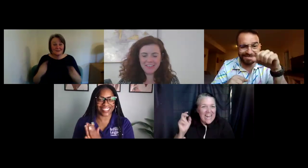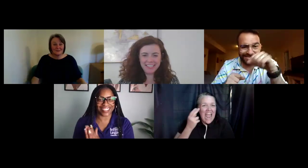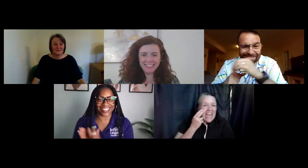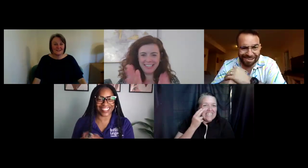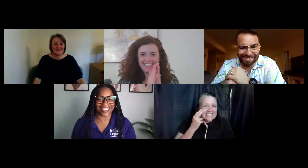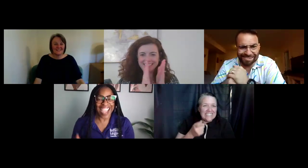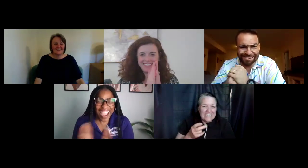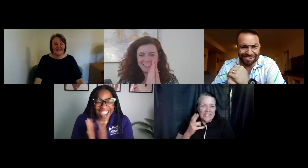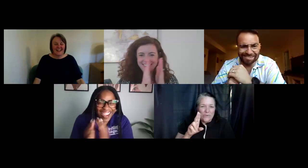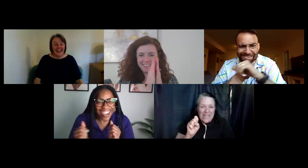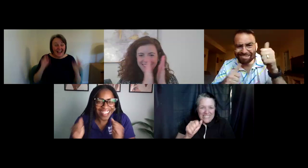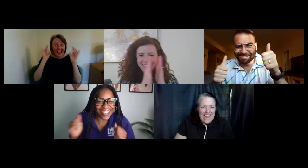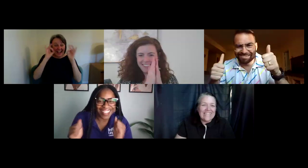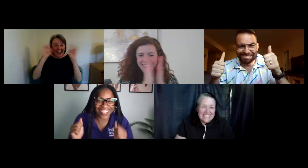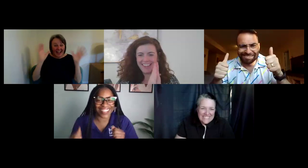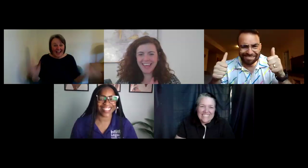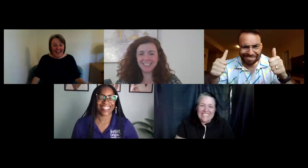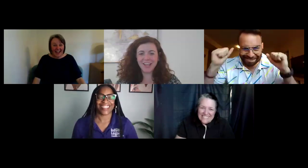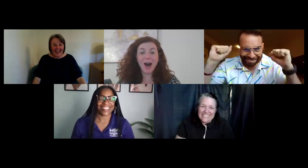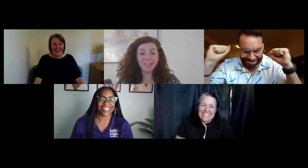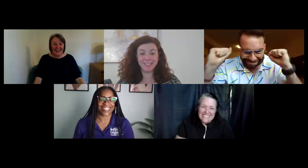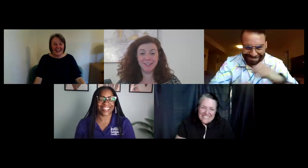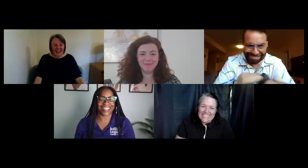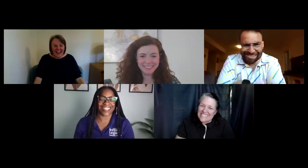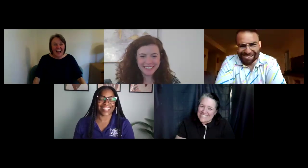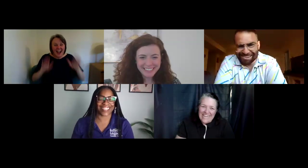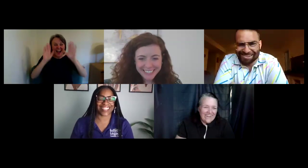Oh my goodness! That's awesome!